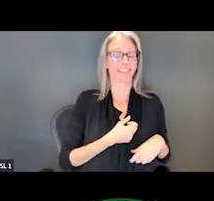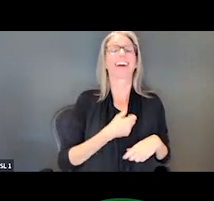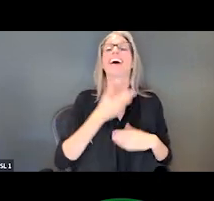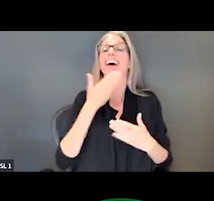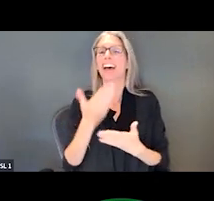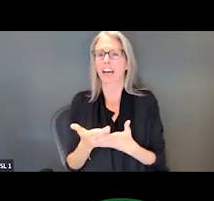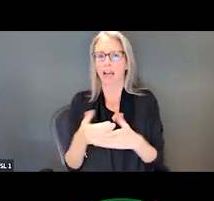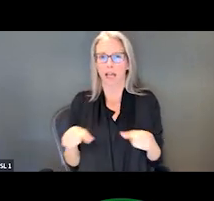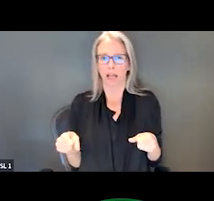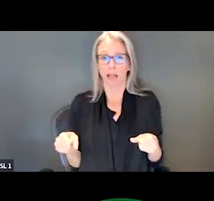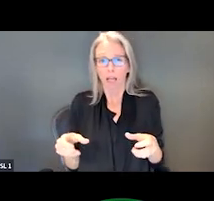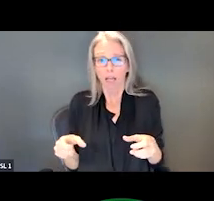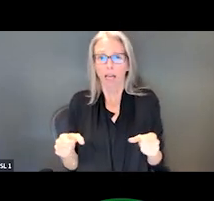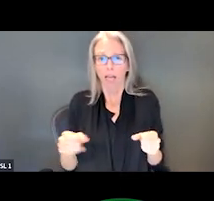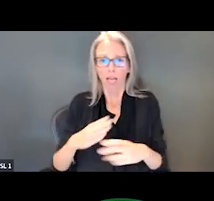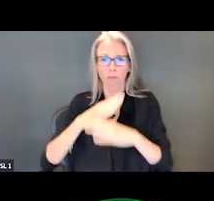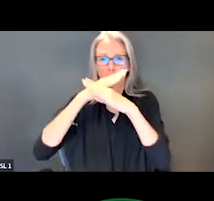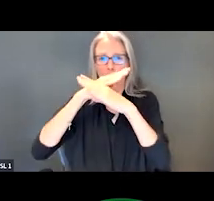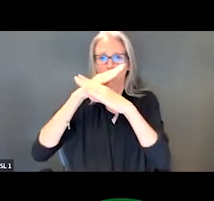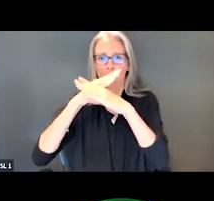us understand how to remove those.